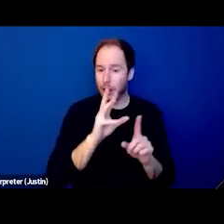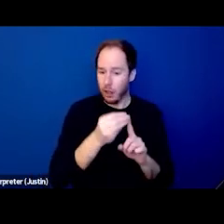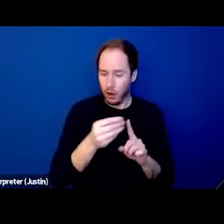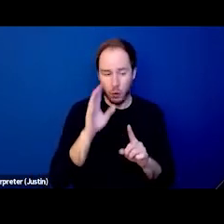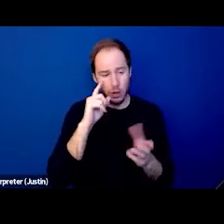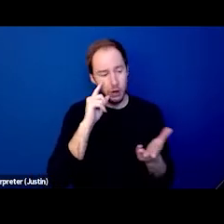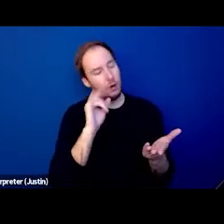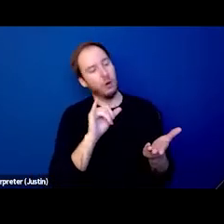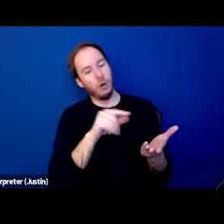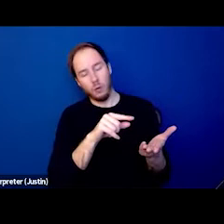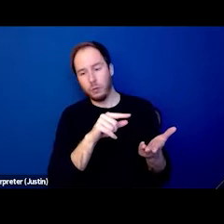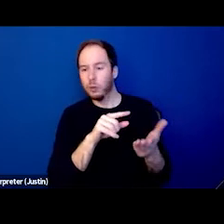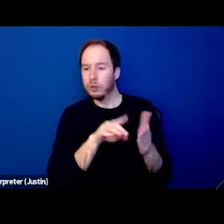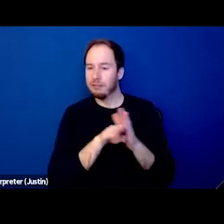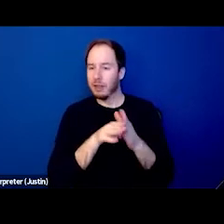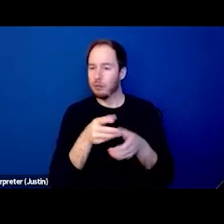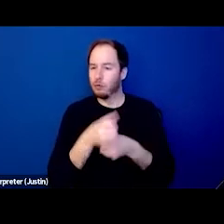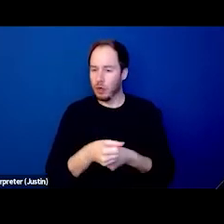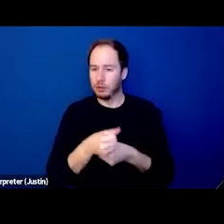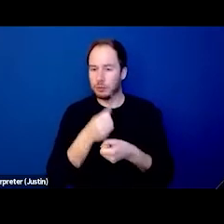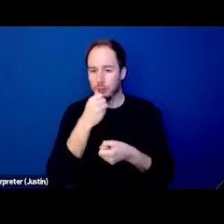And it builds that trust that is sometimes lacking.